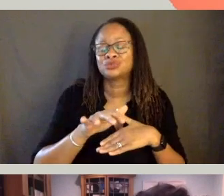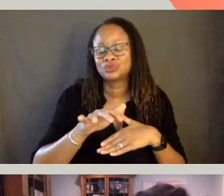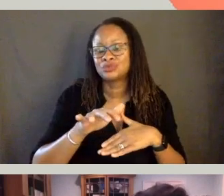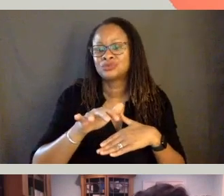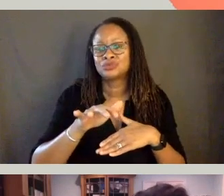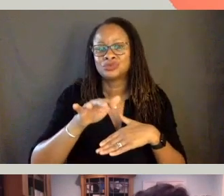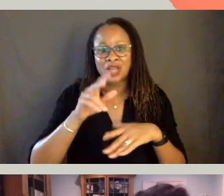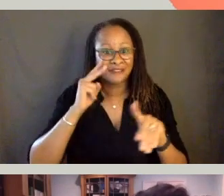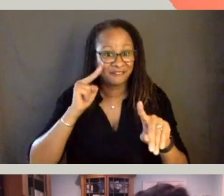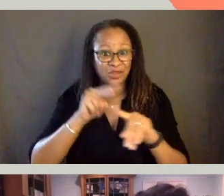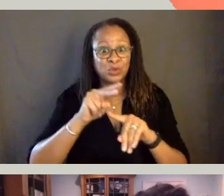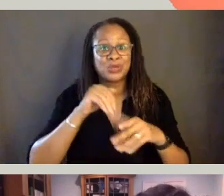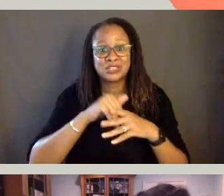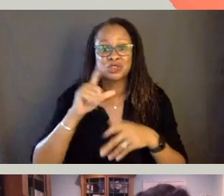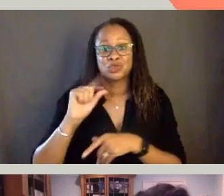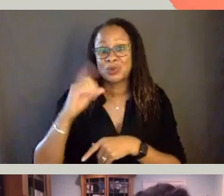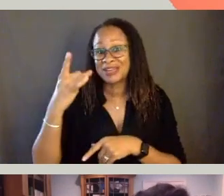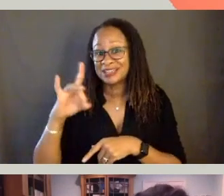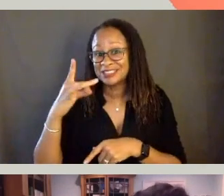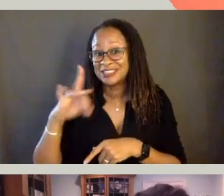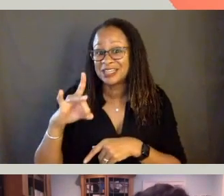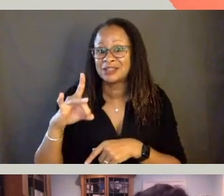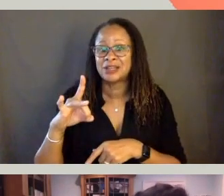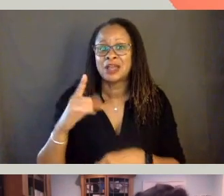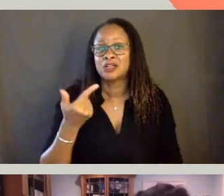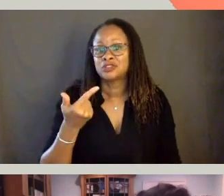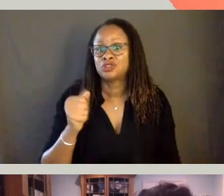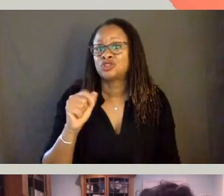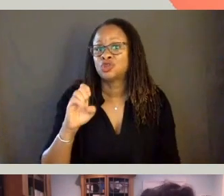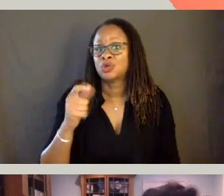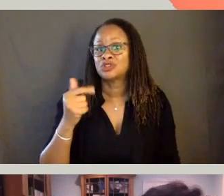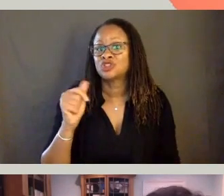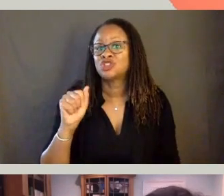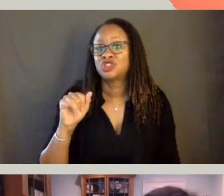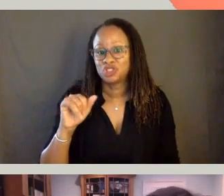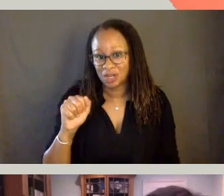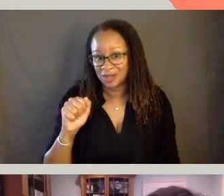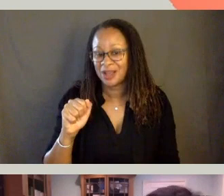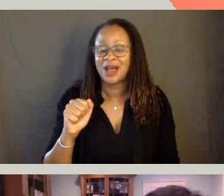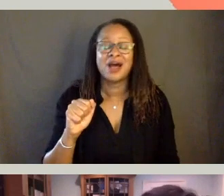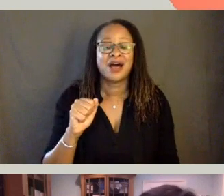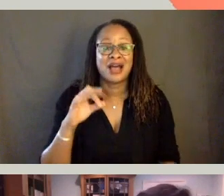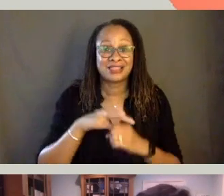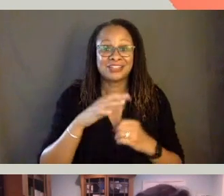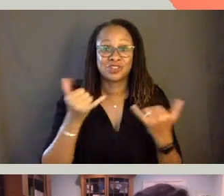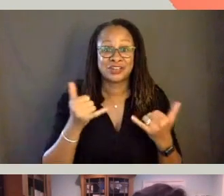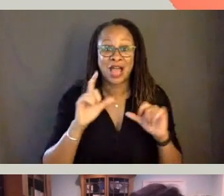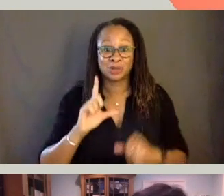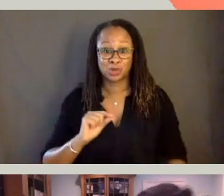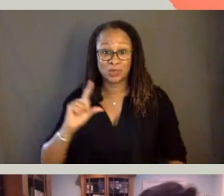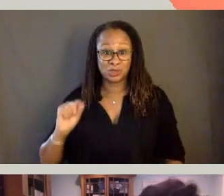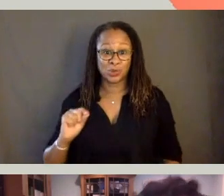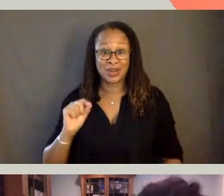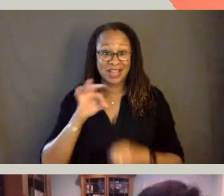into 2018 Georgia elections. And then 2020's Georgia elections and the primaries rolled around and it was even worse.